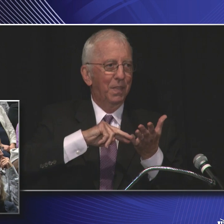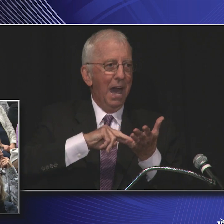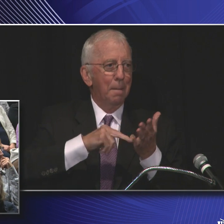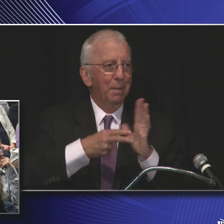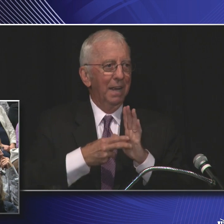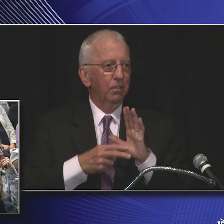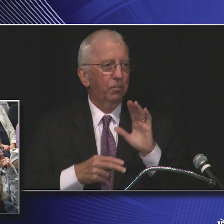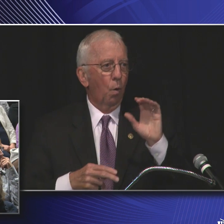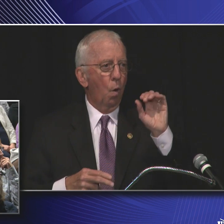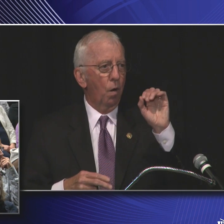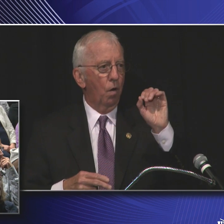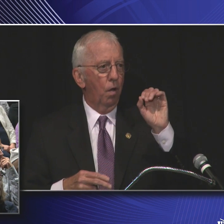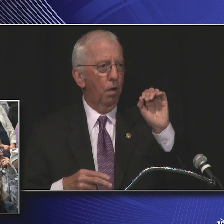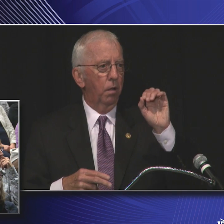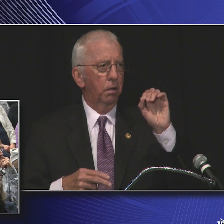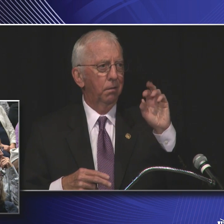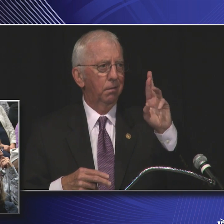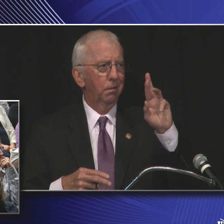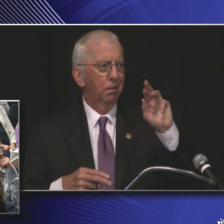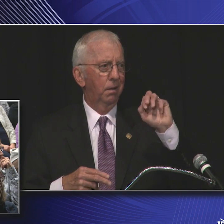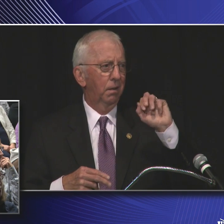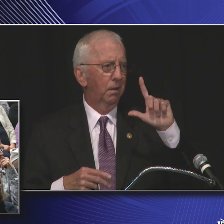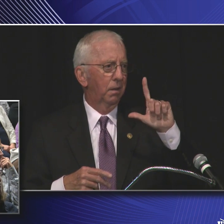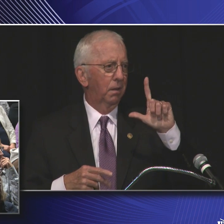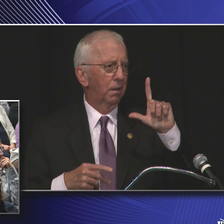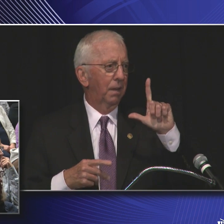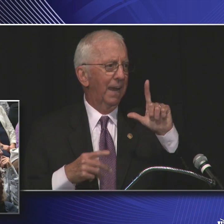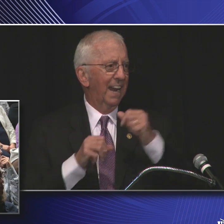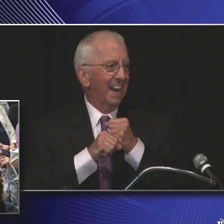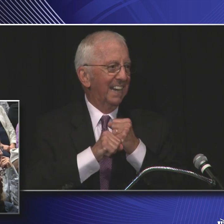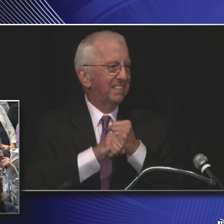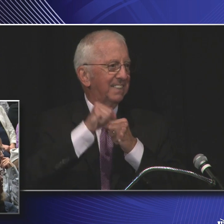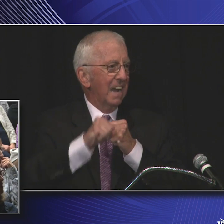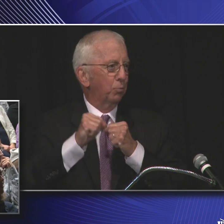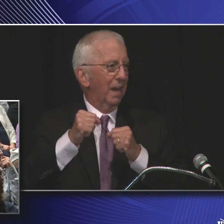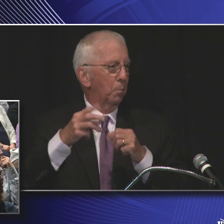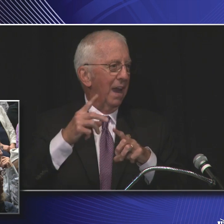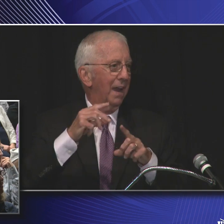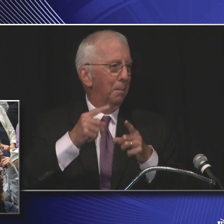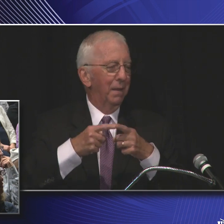That means oral in an exaggerated way.